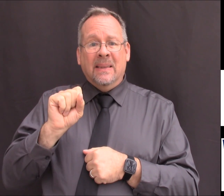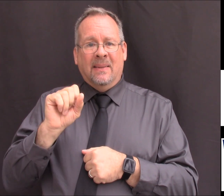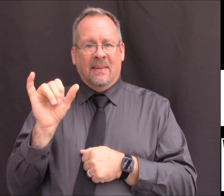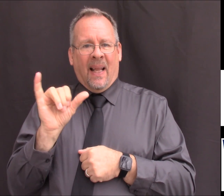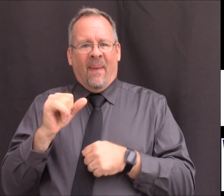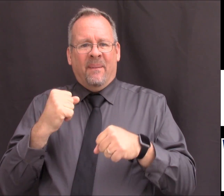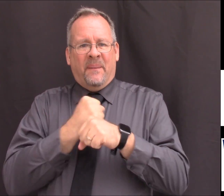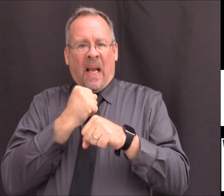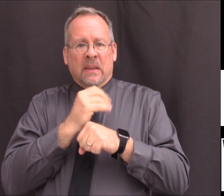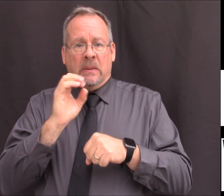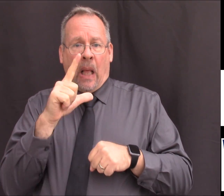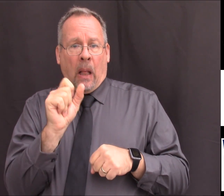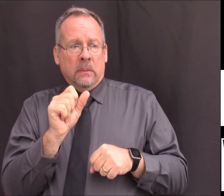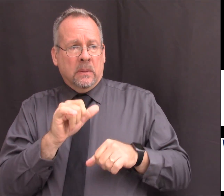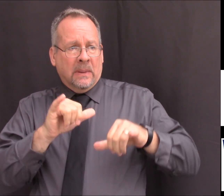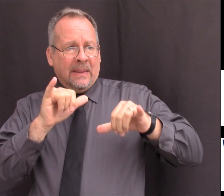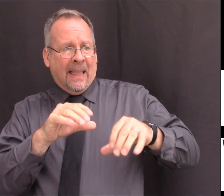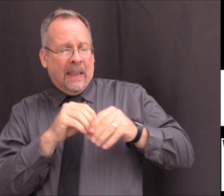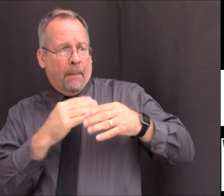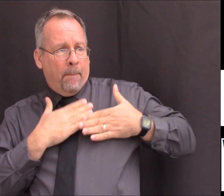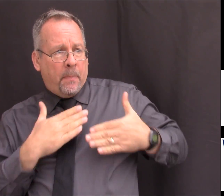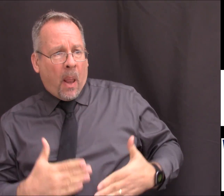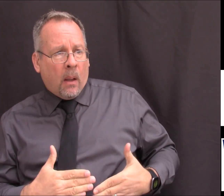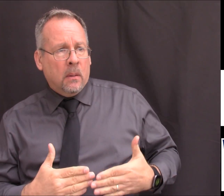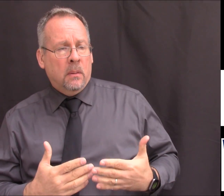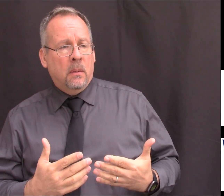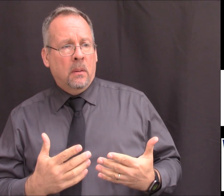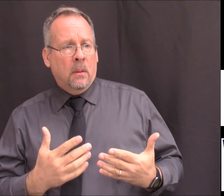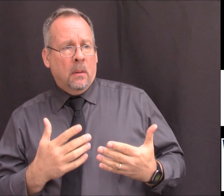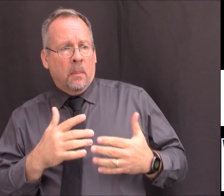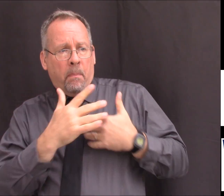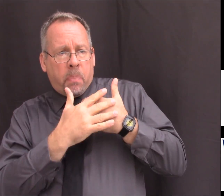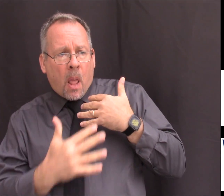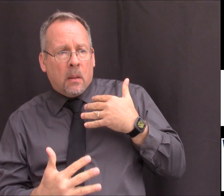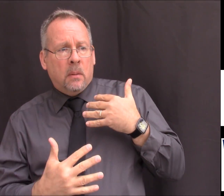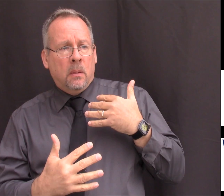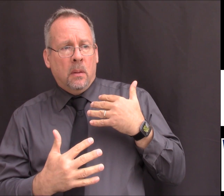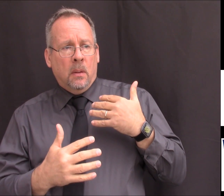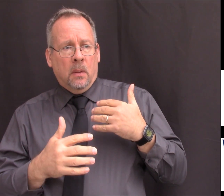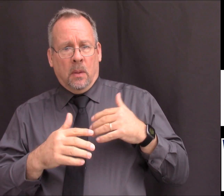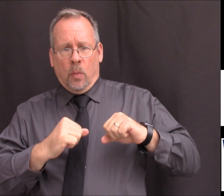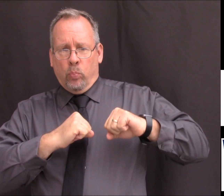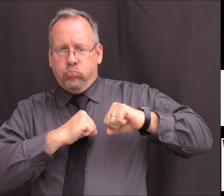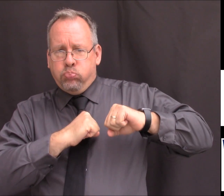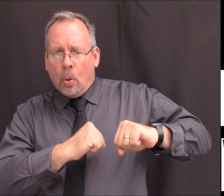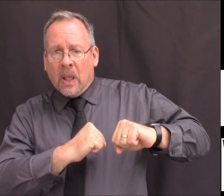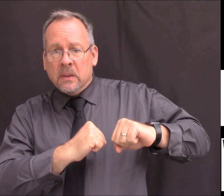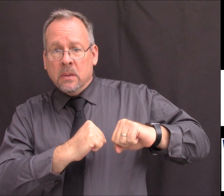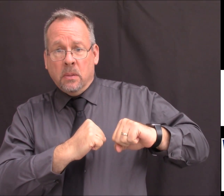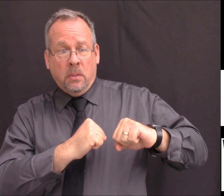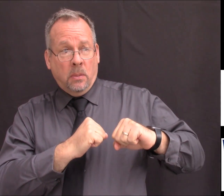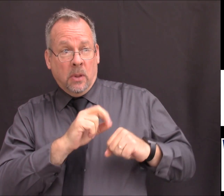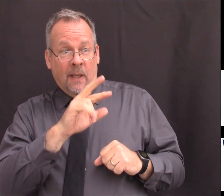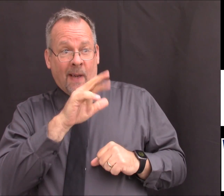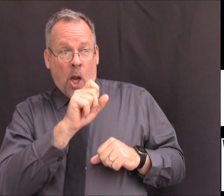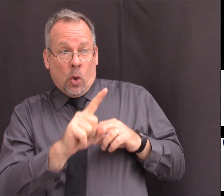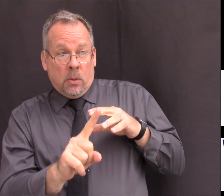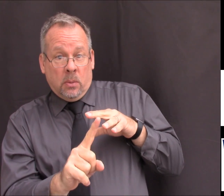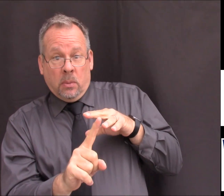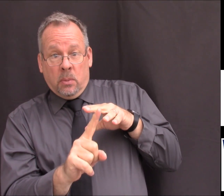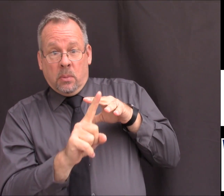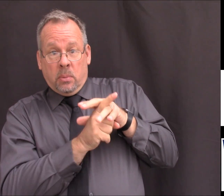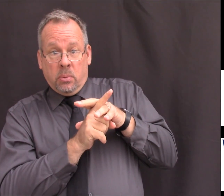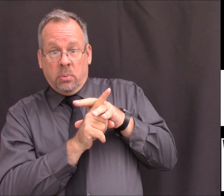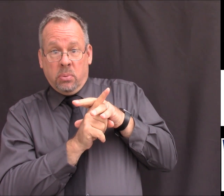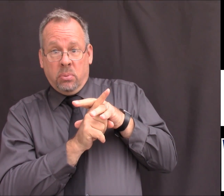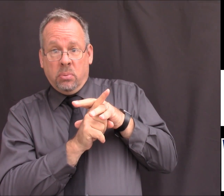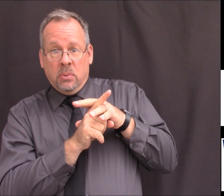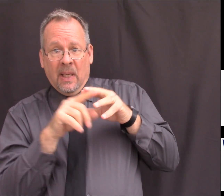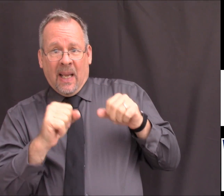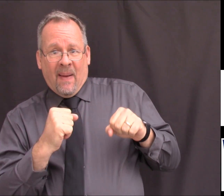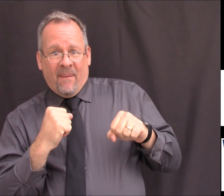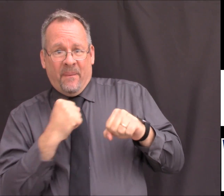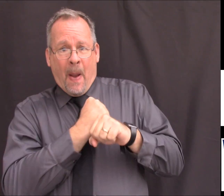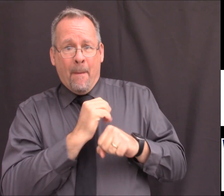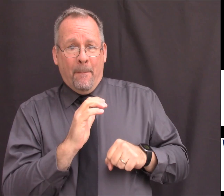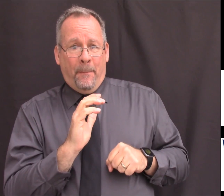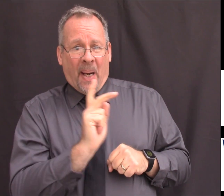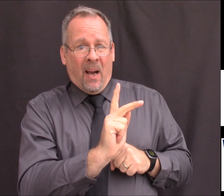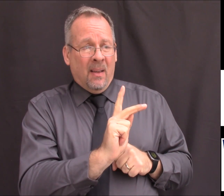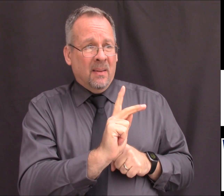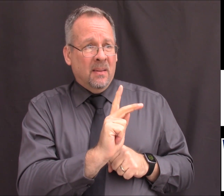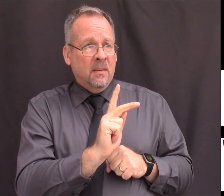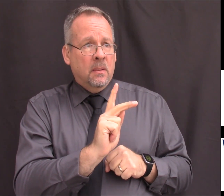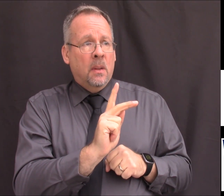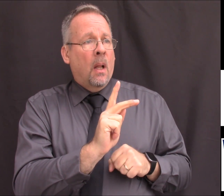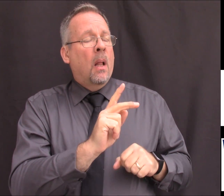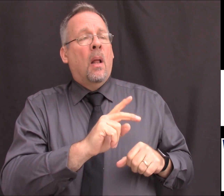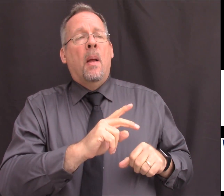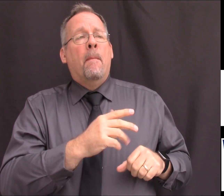or fighter cells, that stay in your blood as protection in case the virus tries to invade. This means you get immunity against